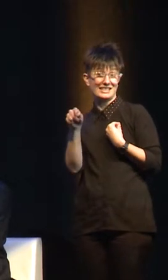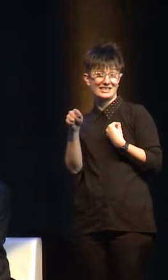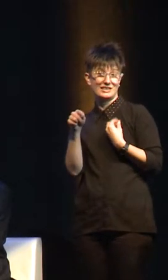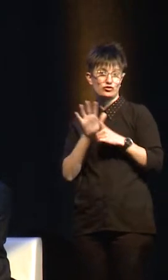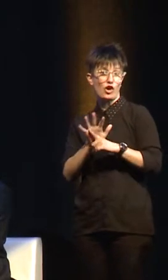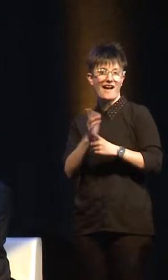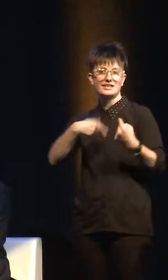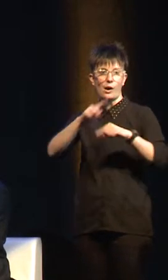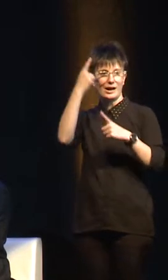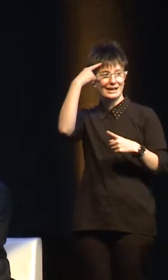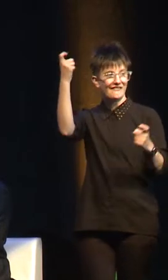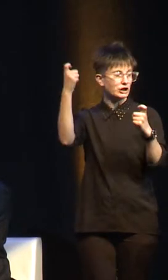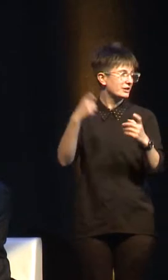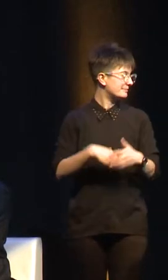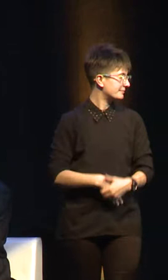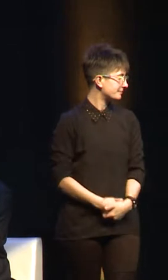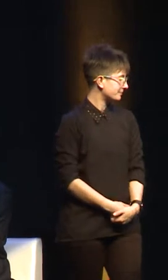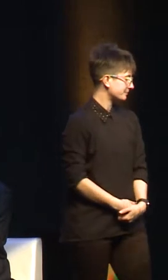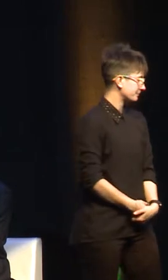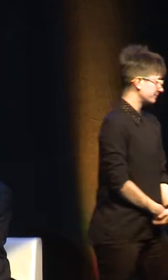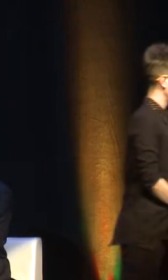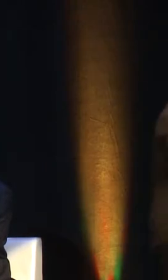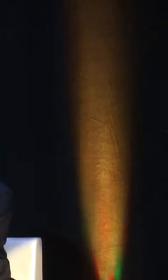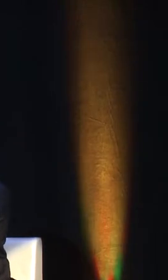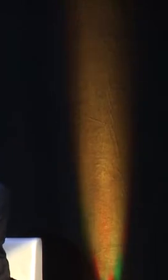Jehan: What is your sense of what this means for the business sector? Does that certainty